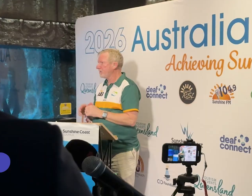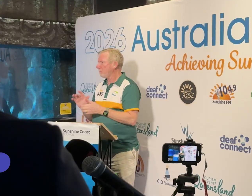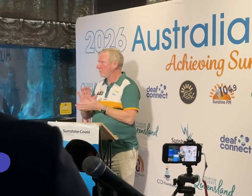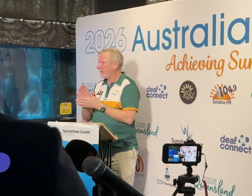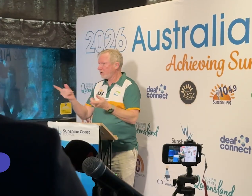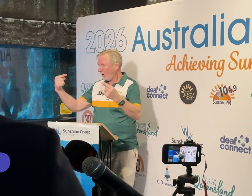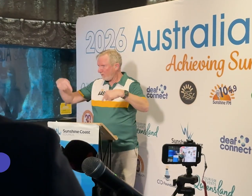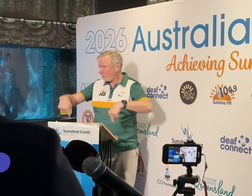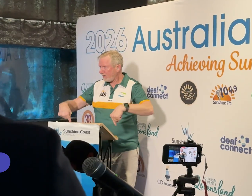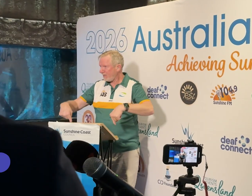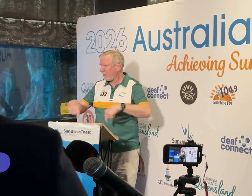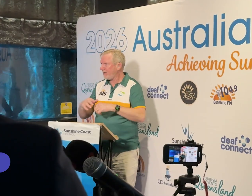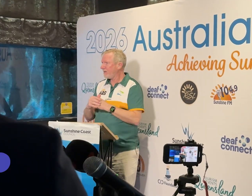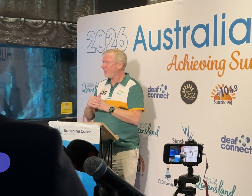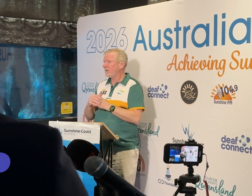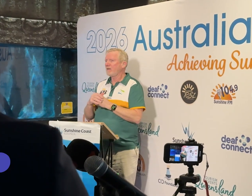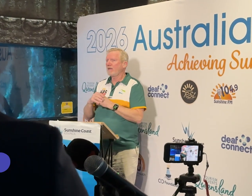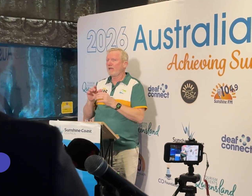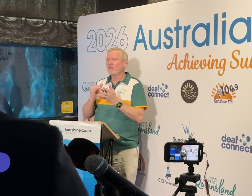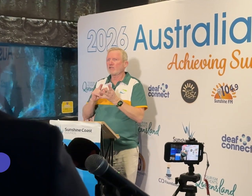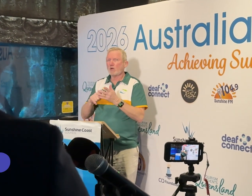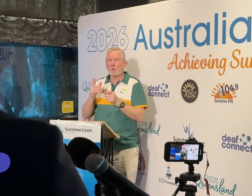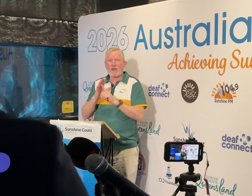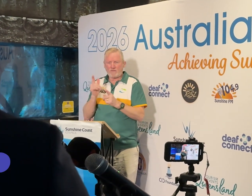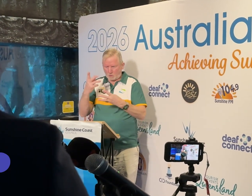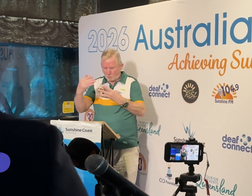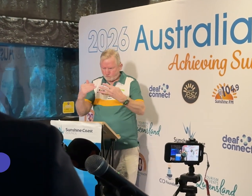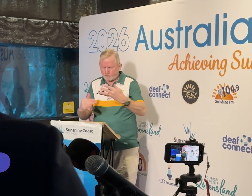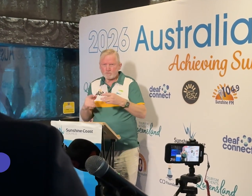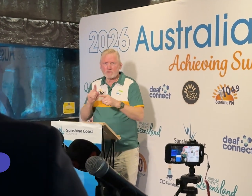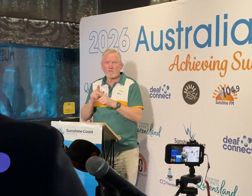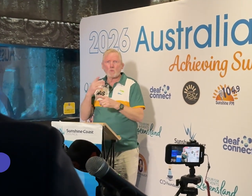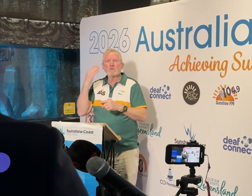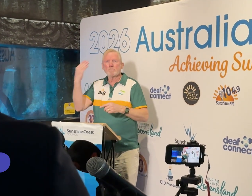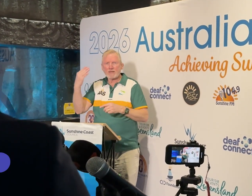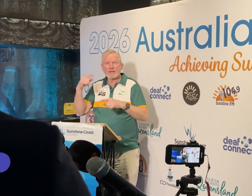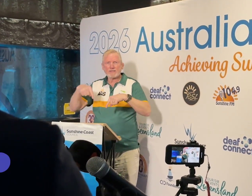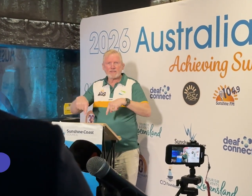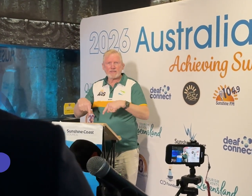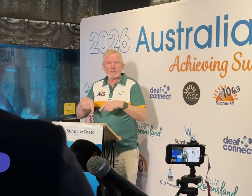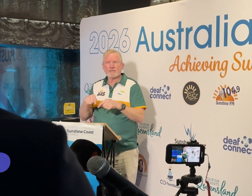And so I'm pleased to welcome everyone here today. We've got an agenda with different speakers